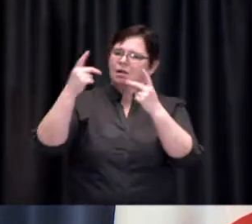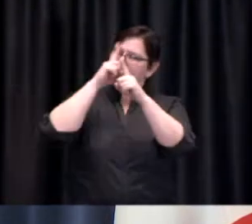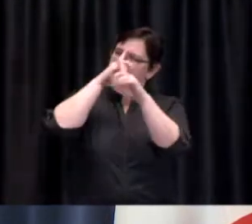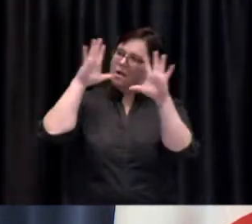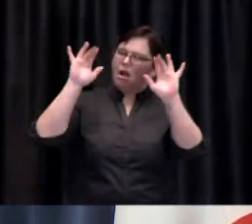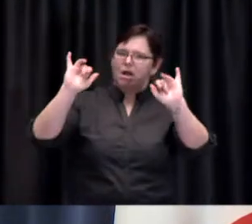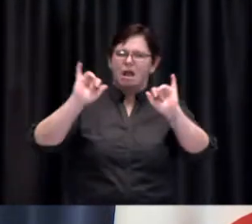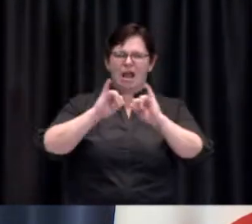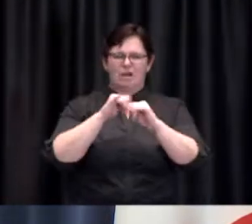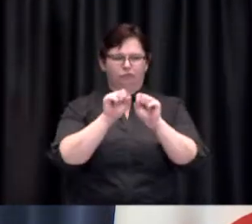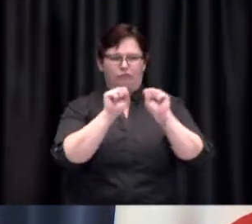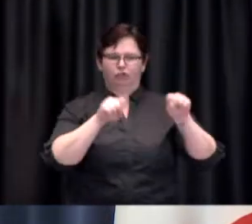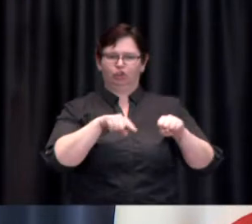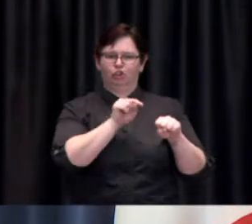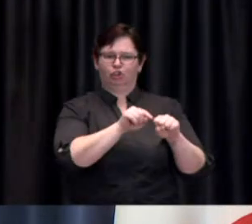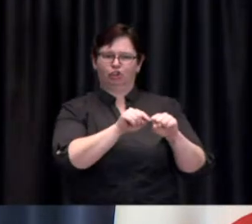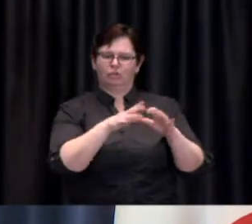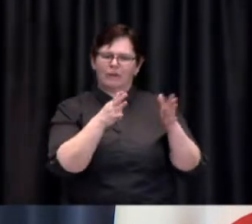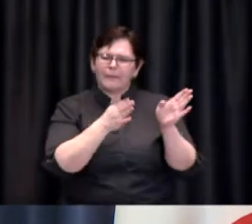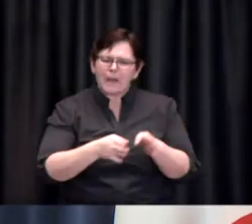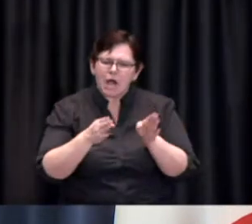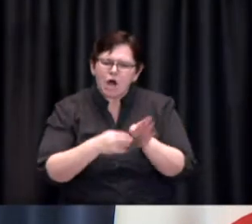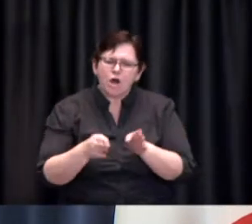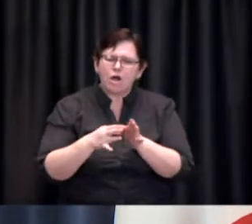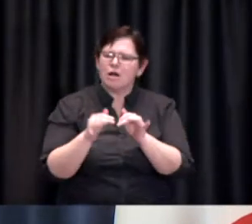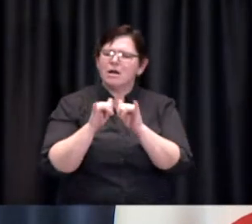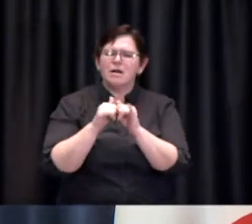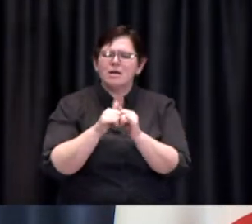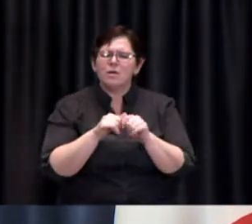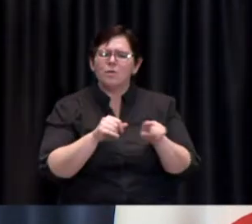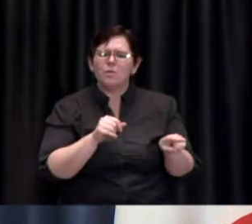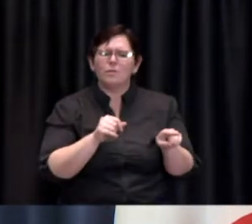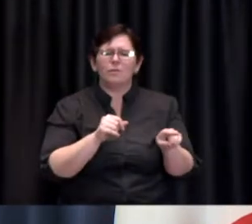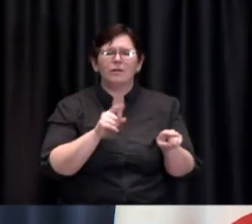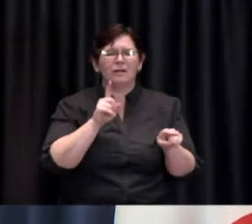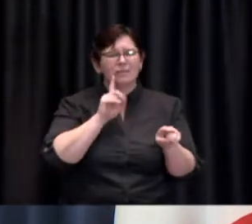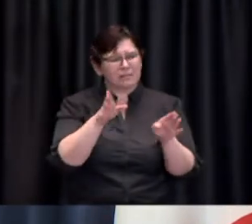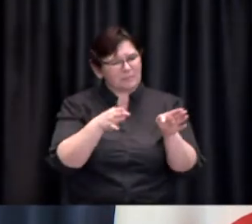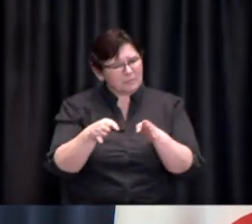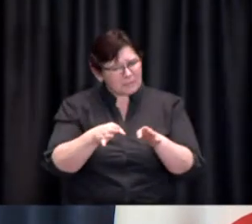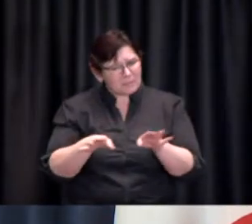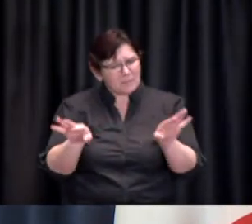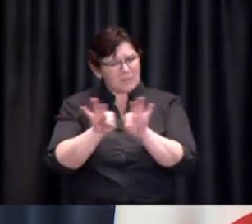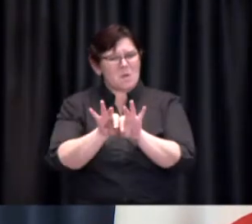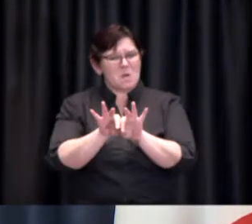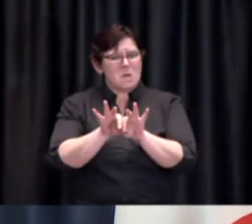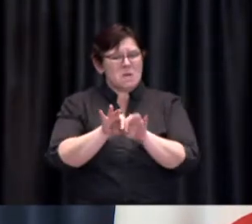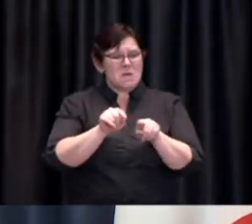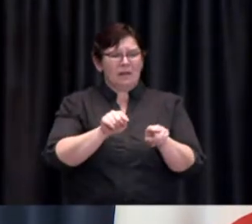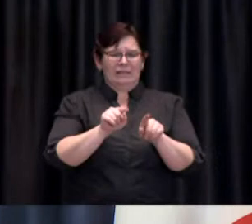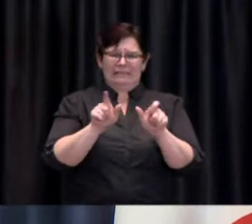talked about uh the preparation is as important as the as the rollout so we've been partnering